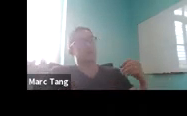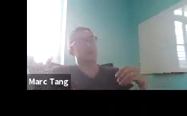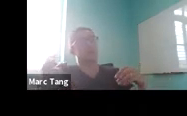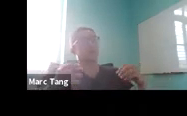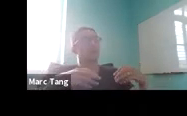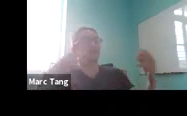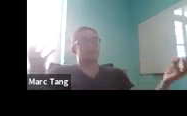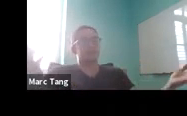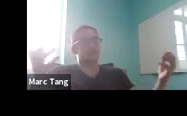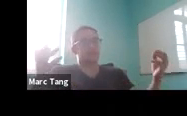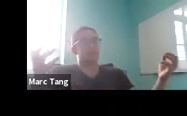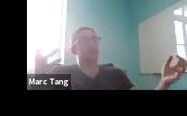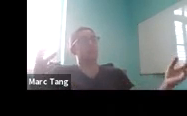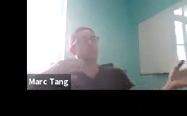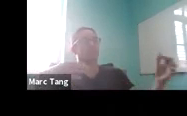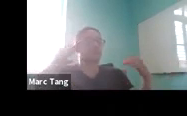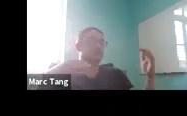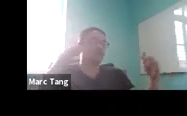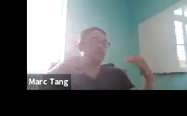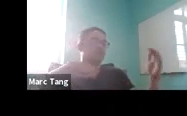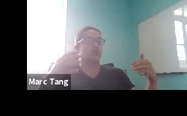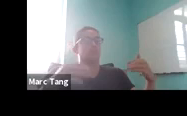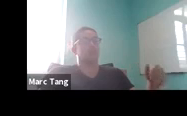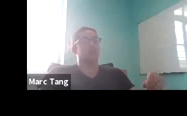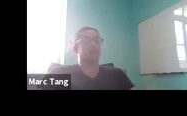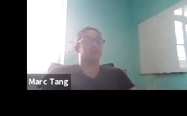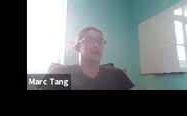order or one specific dominant word order things are much more complicated than that